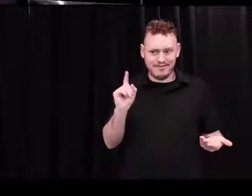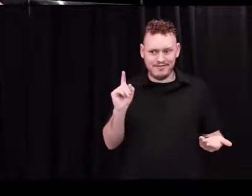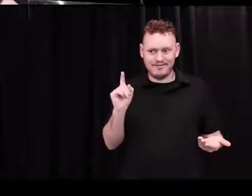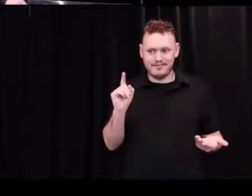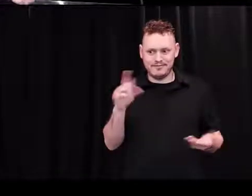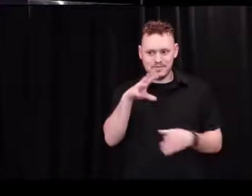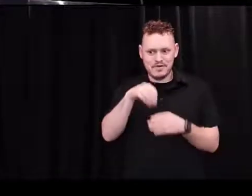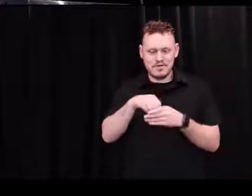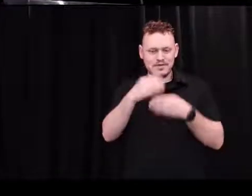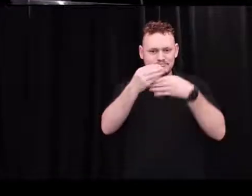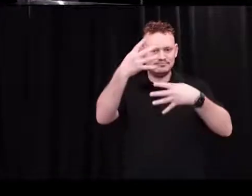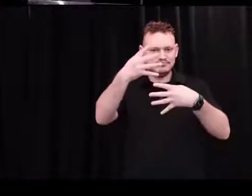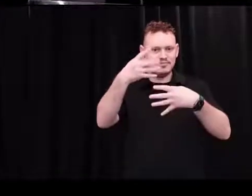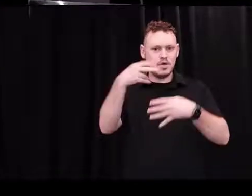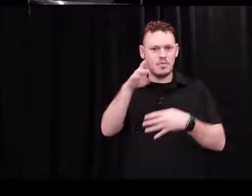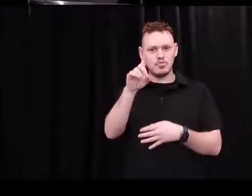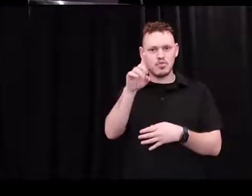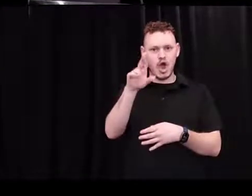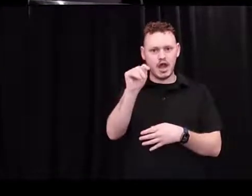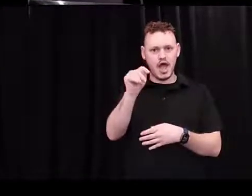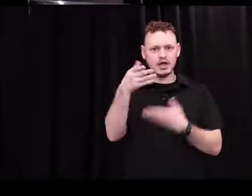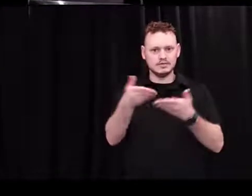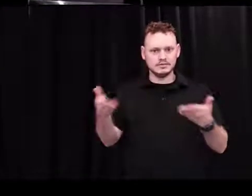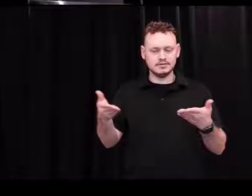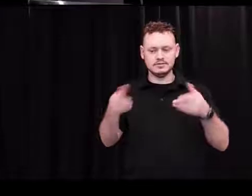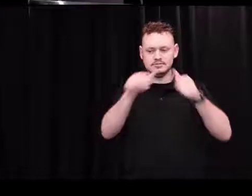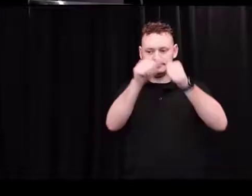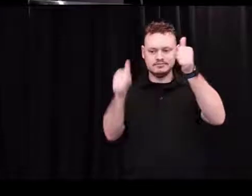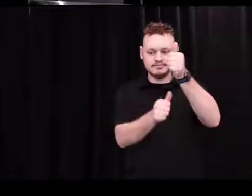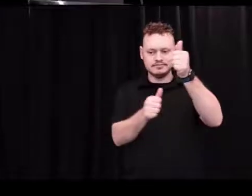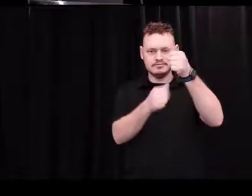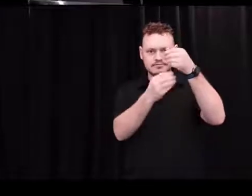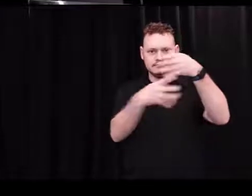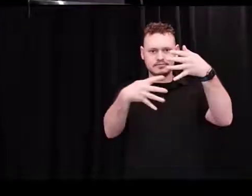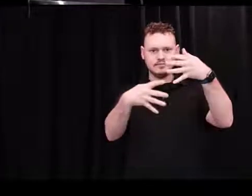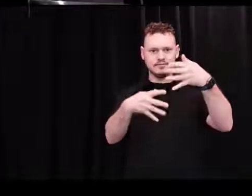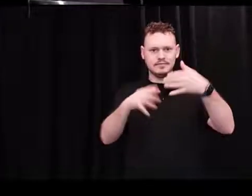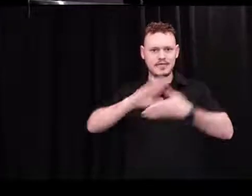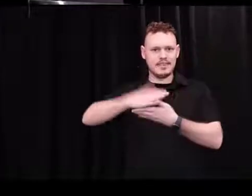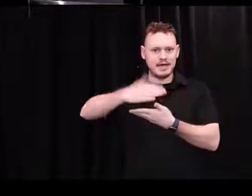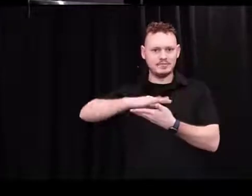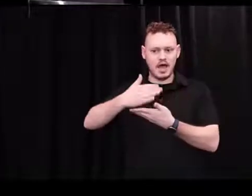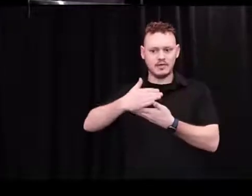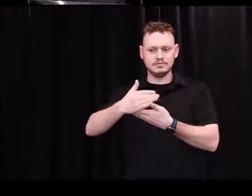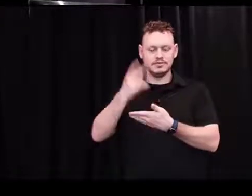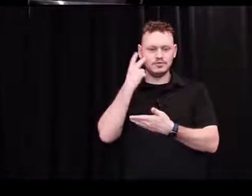section underneath products. We are at the laptop section, and if we look on the other side, we see